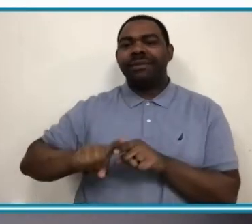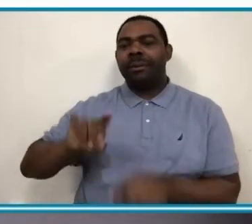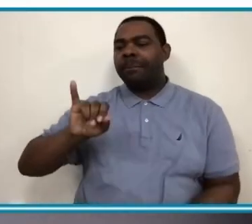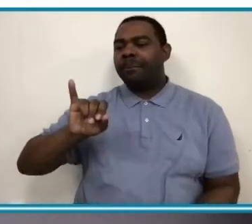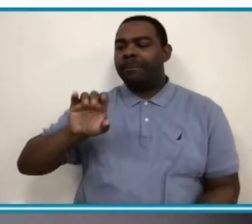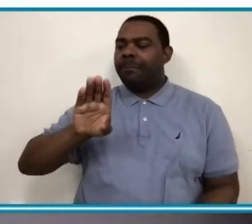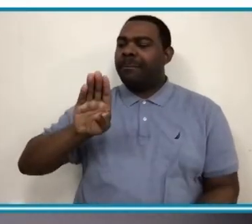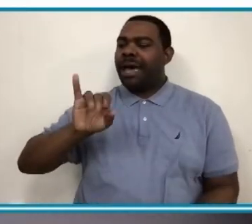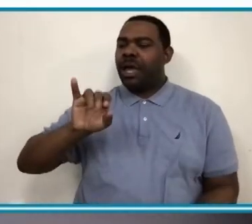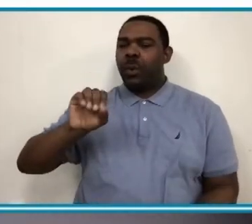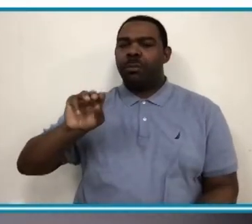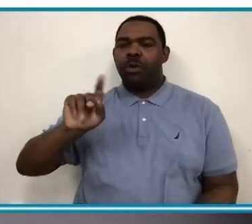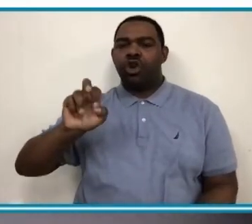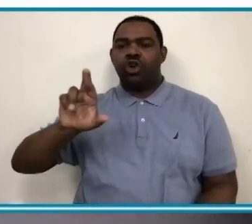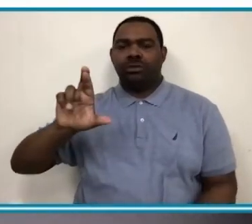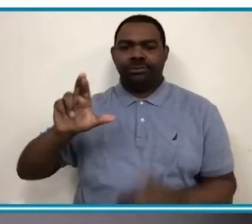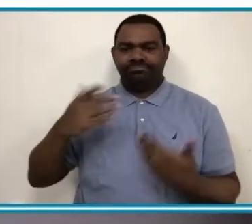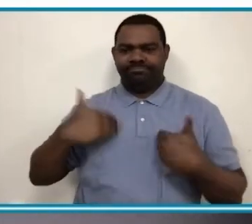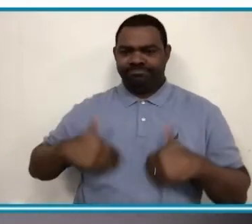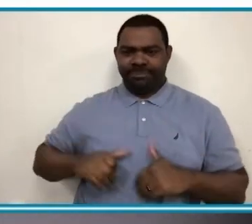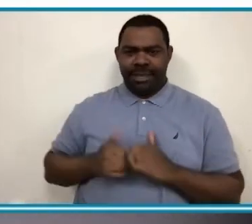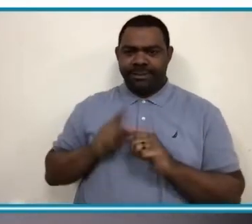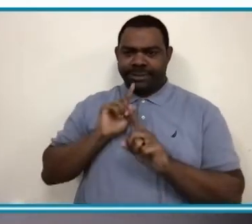For example, are biomarkers part of these studies?